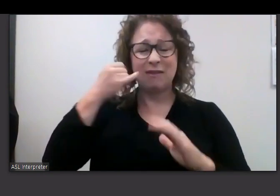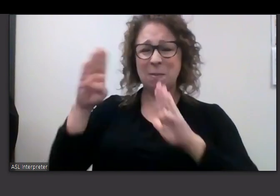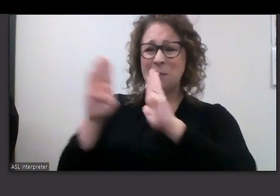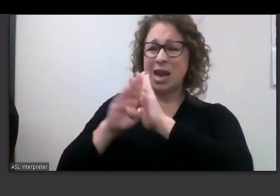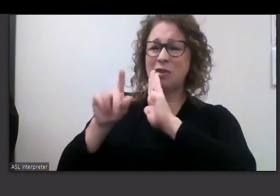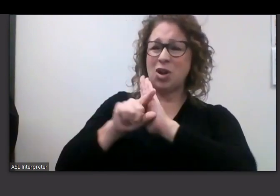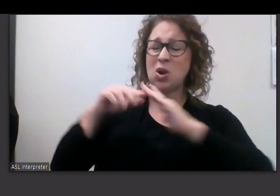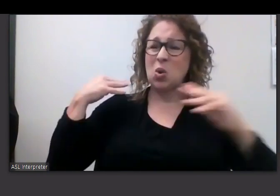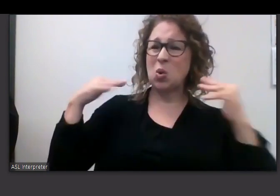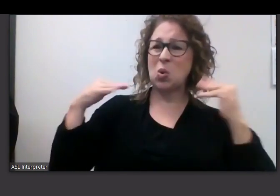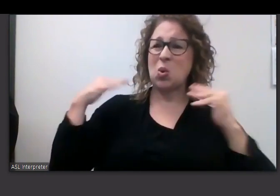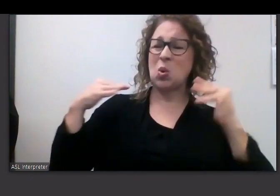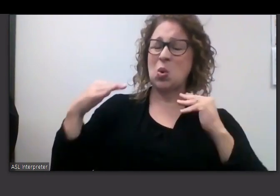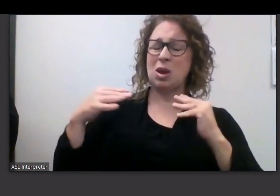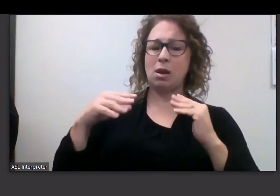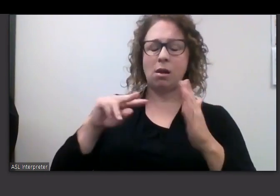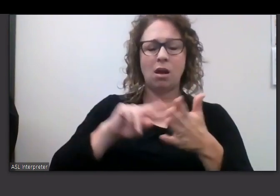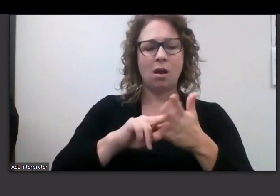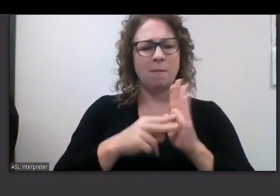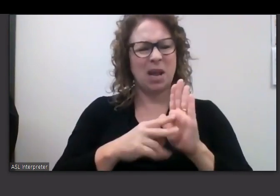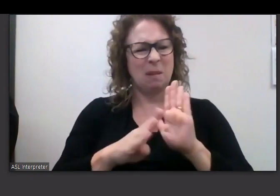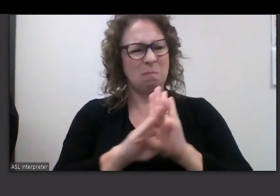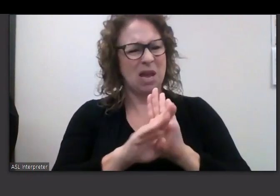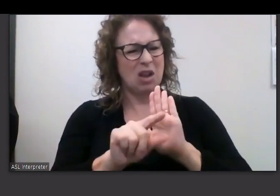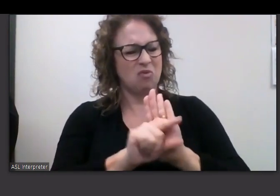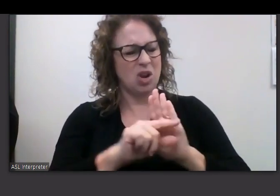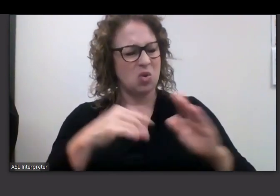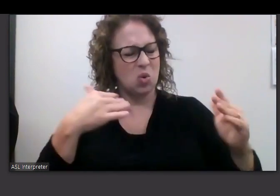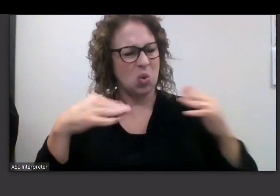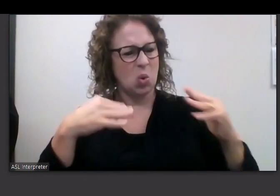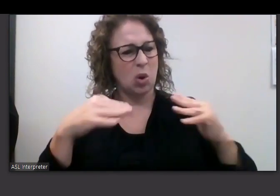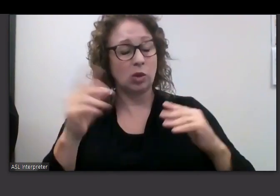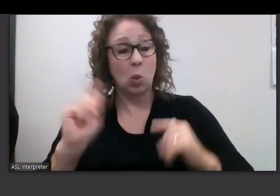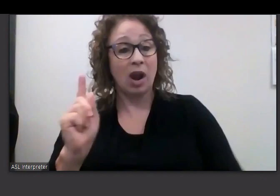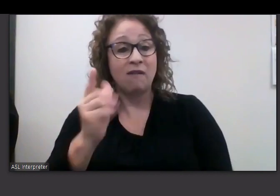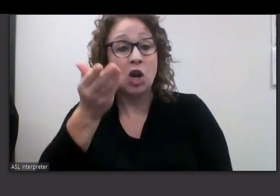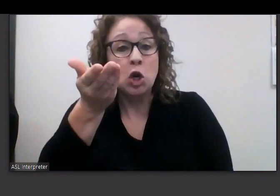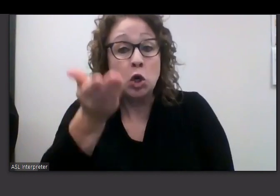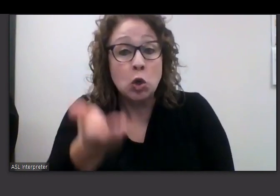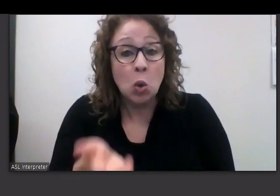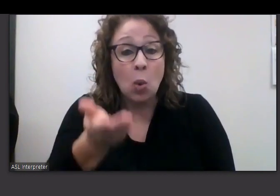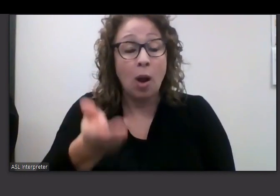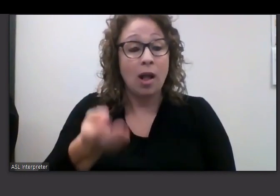and by background noise I mean background noise wherever you are such as a lawn mower